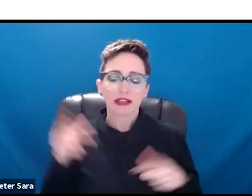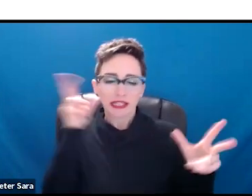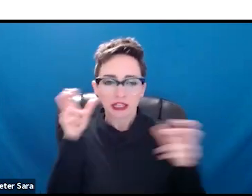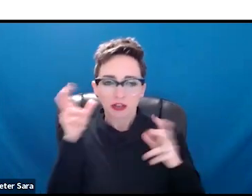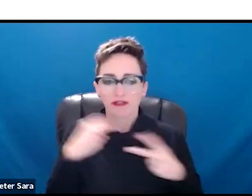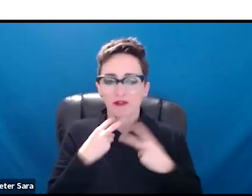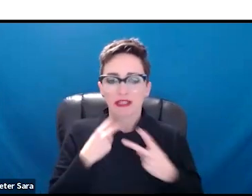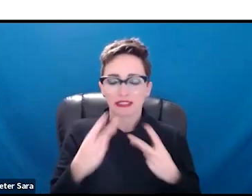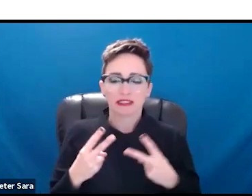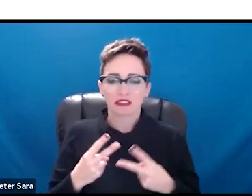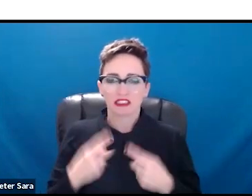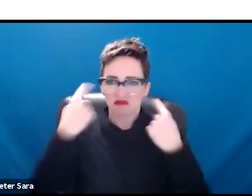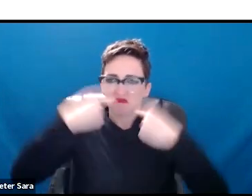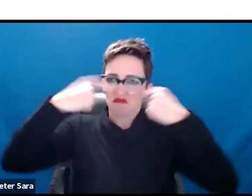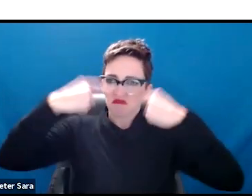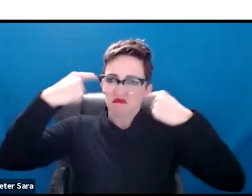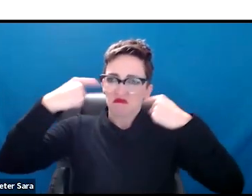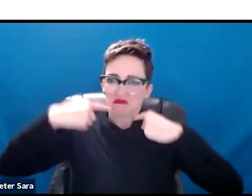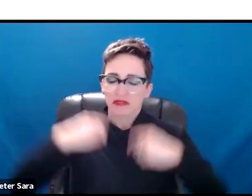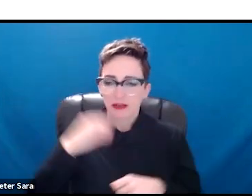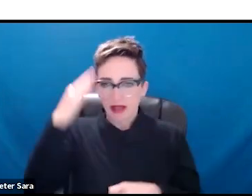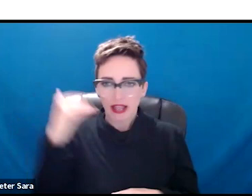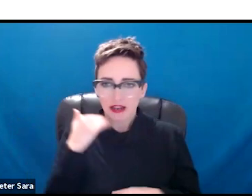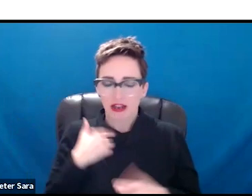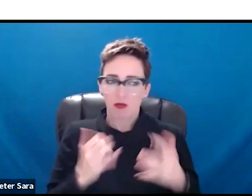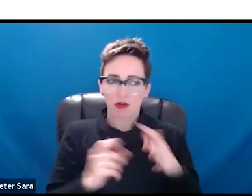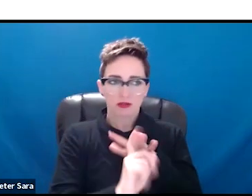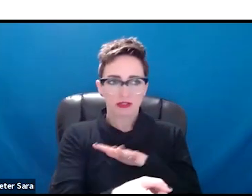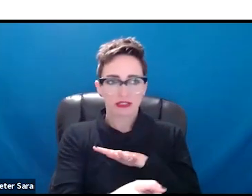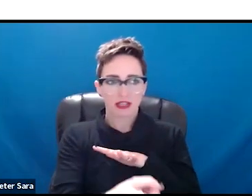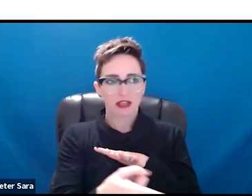I wanted to escape and hide from the world.